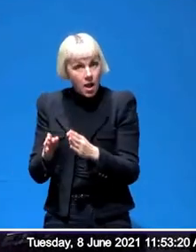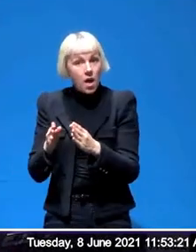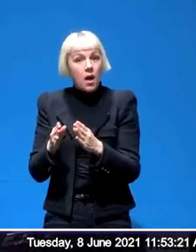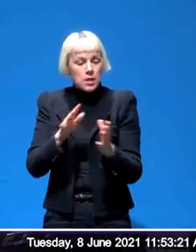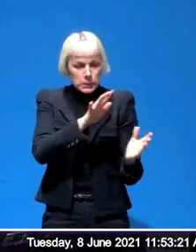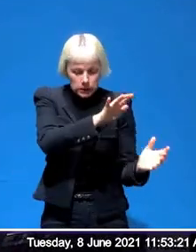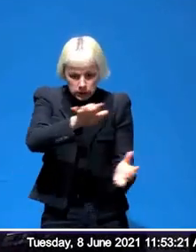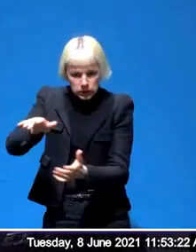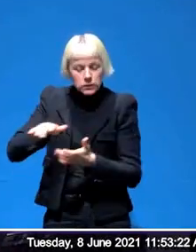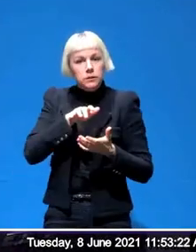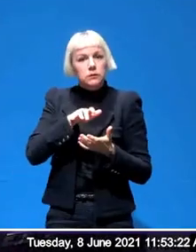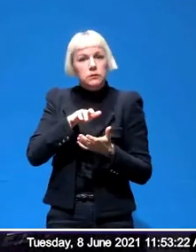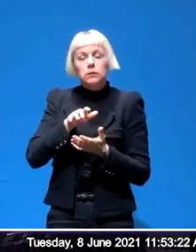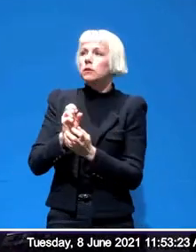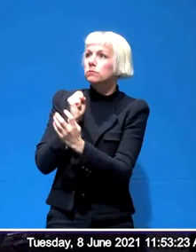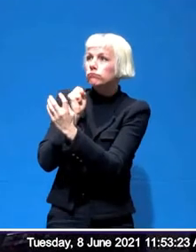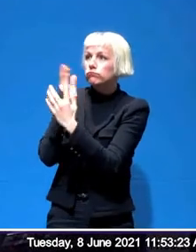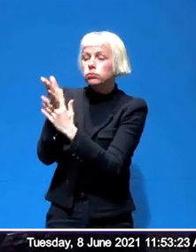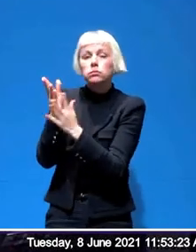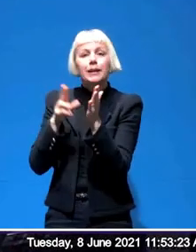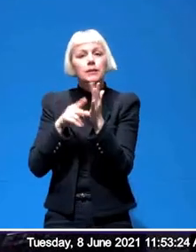to the NDIA on 10 September.